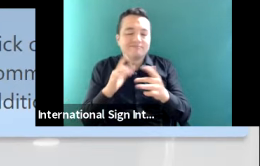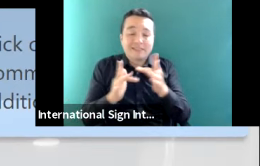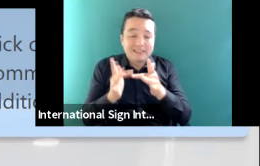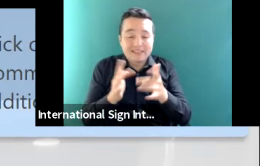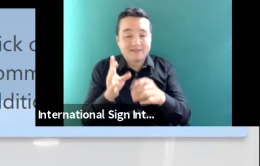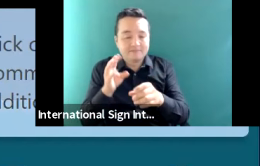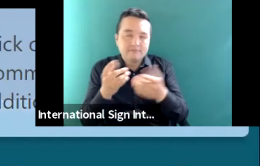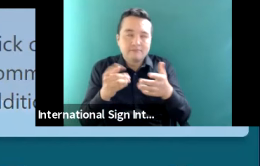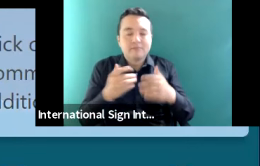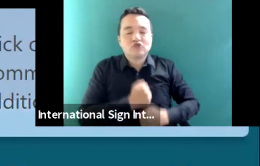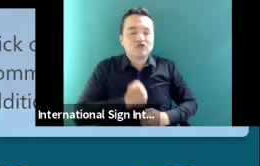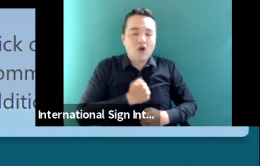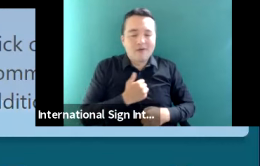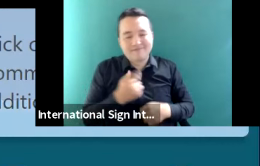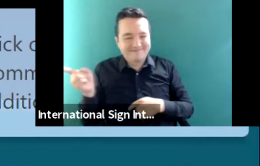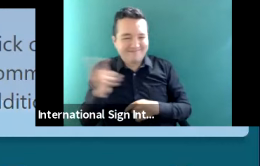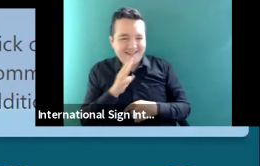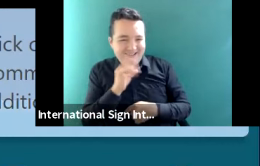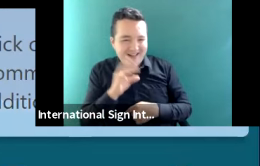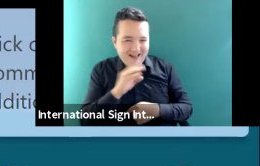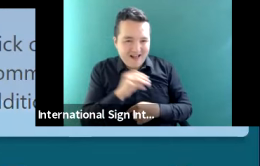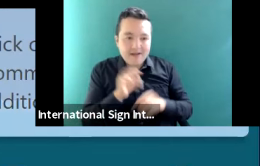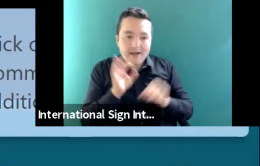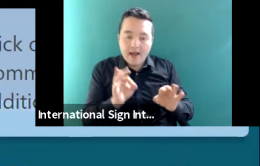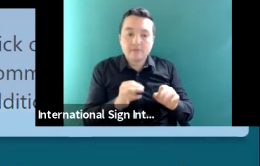The smart initiative is collaborating with us to have a new concept which is inclusive smart Qatar.